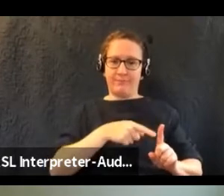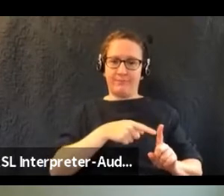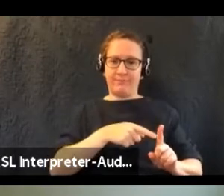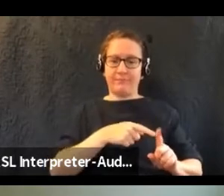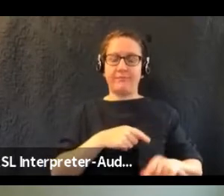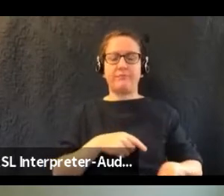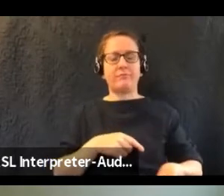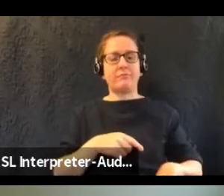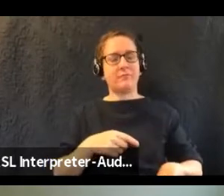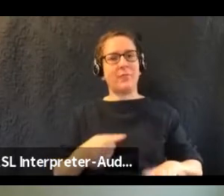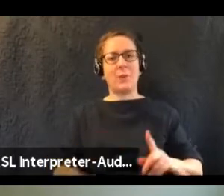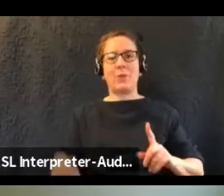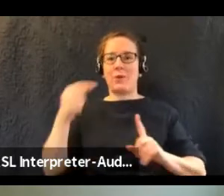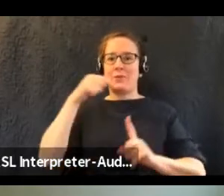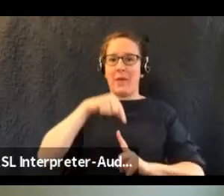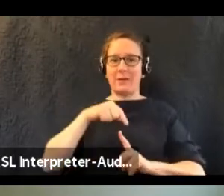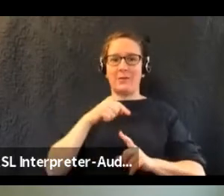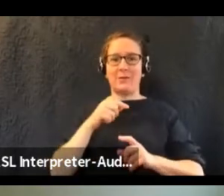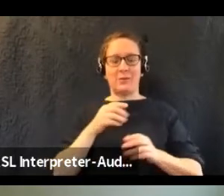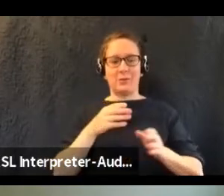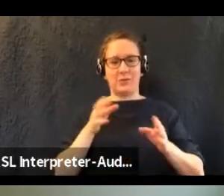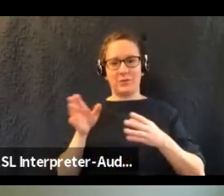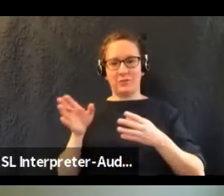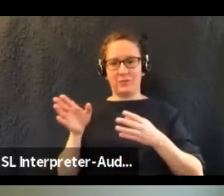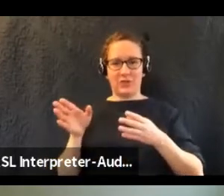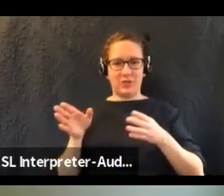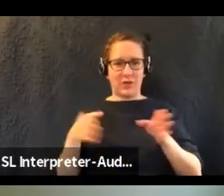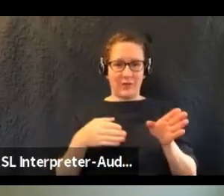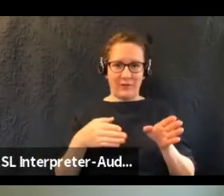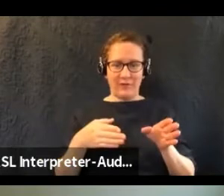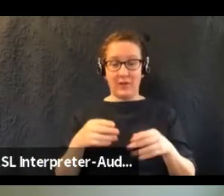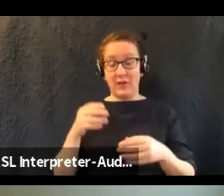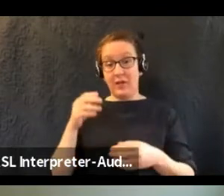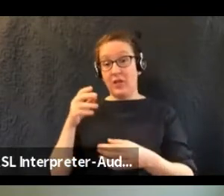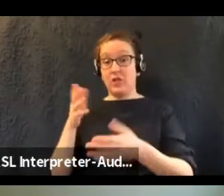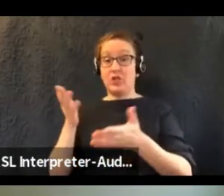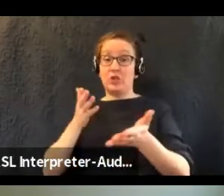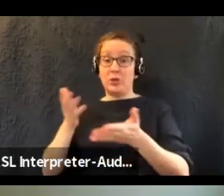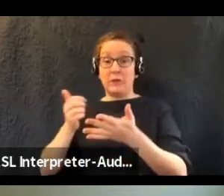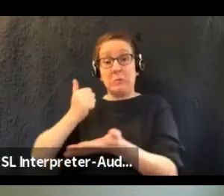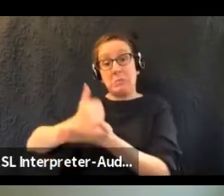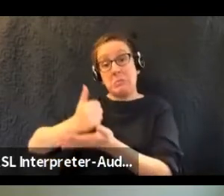to the shift we have made from thinking about serving people with disabilities in that rehab